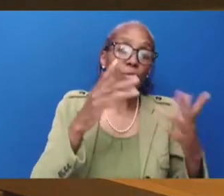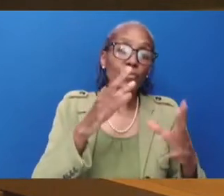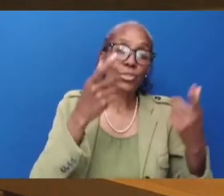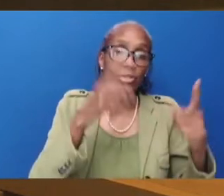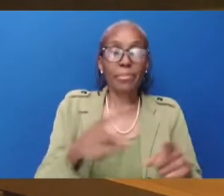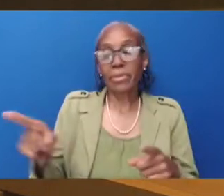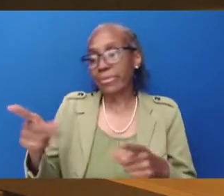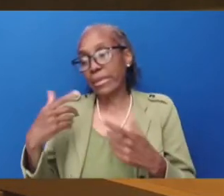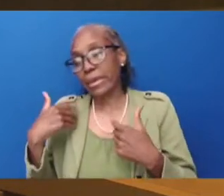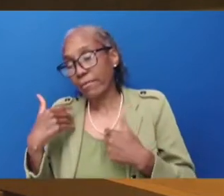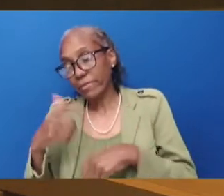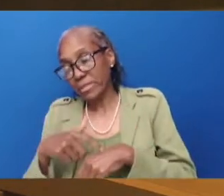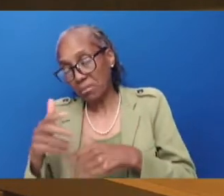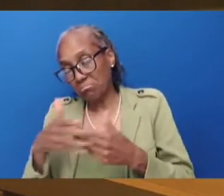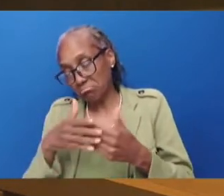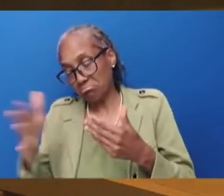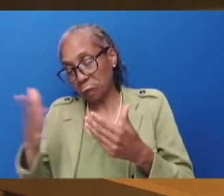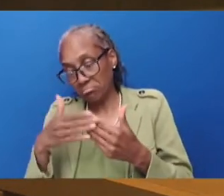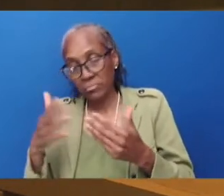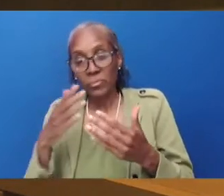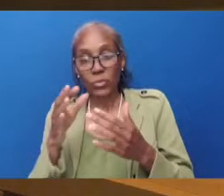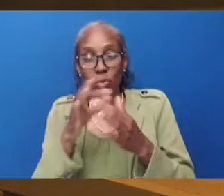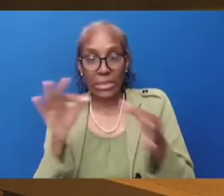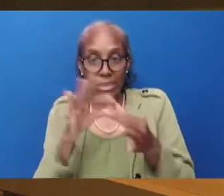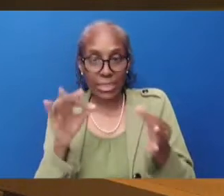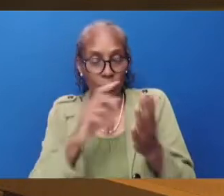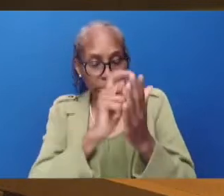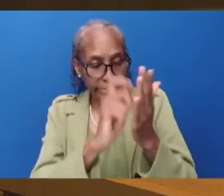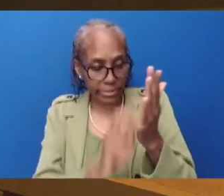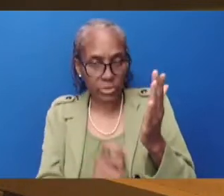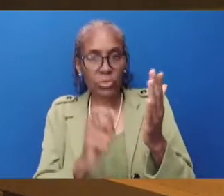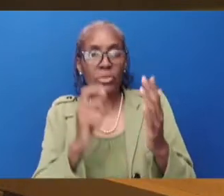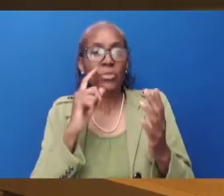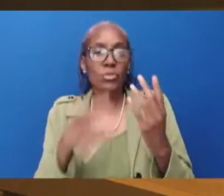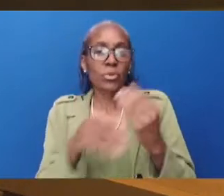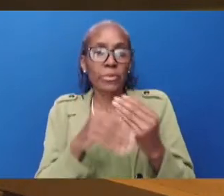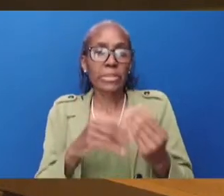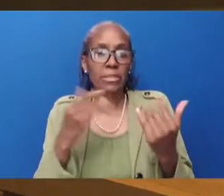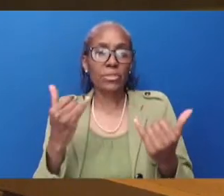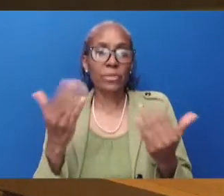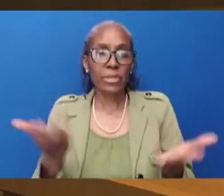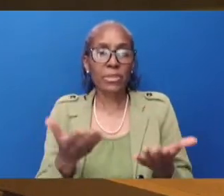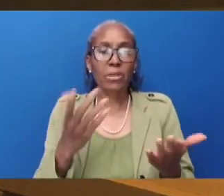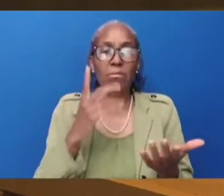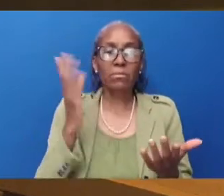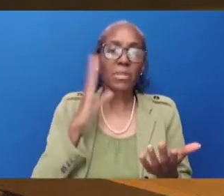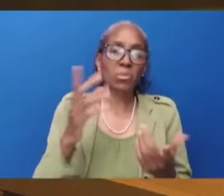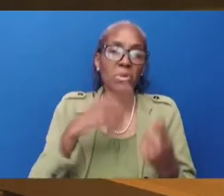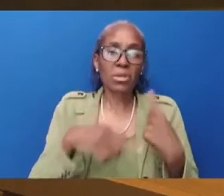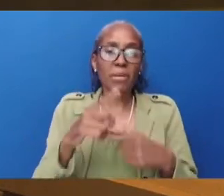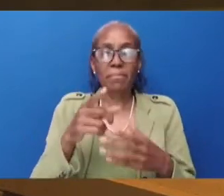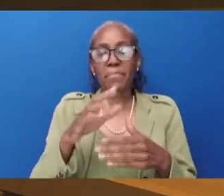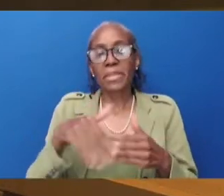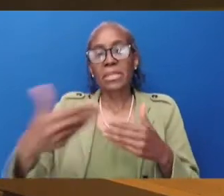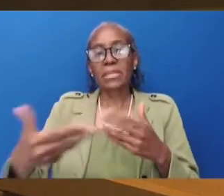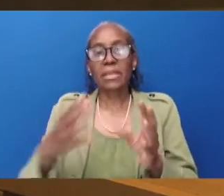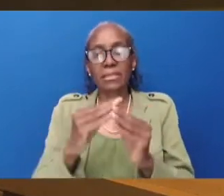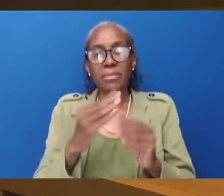THIS IS EFFECTIVE OF JUNE, THAT GIVES US TIME TO GET SOME